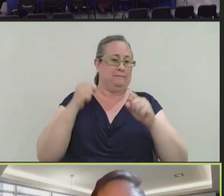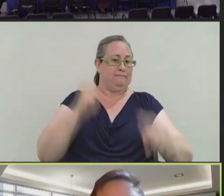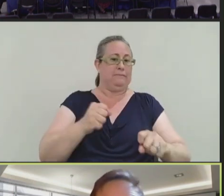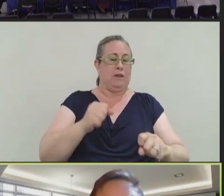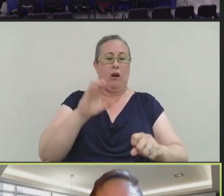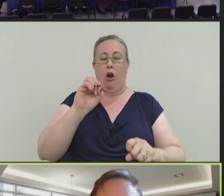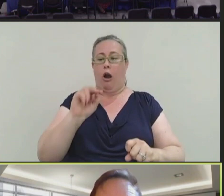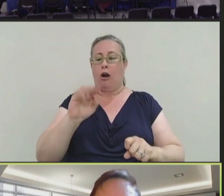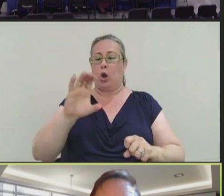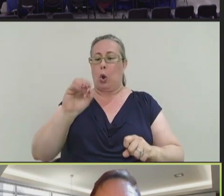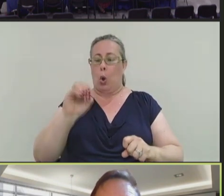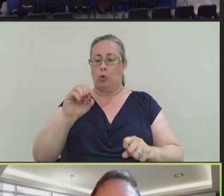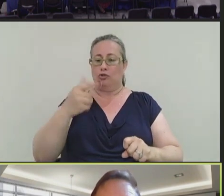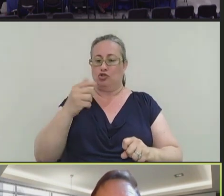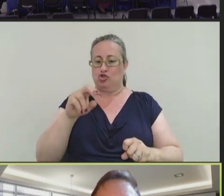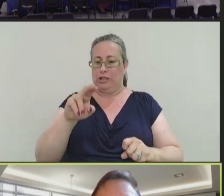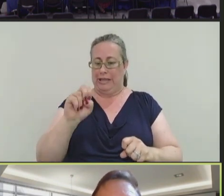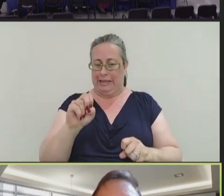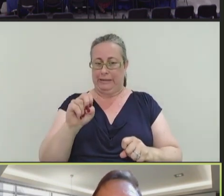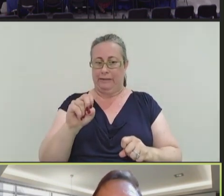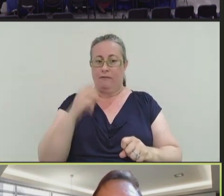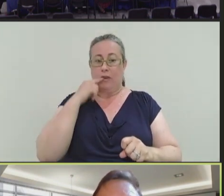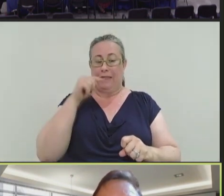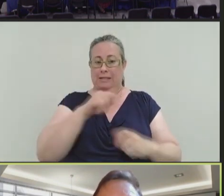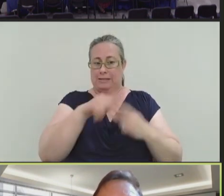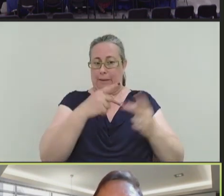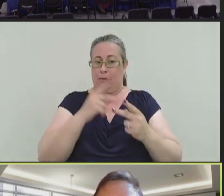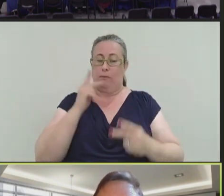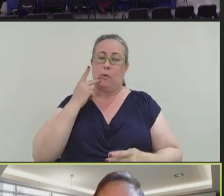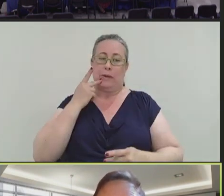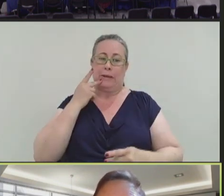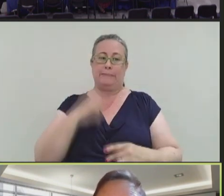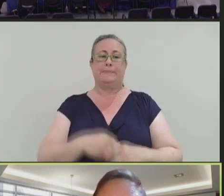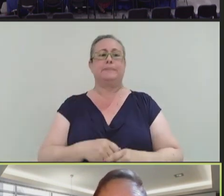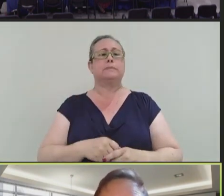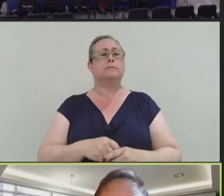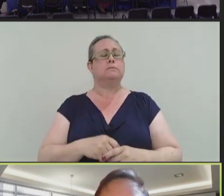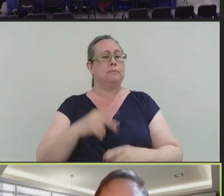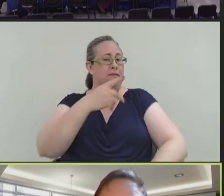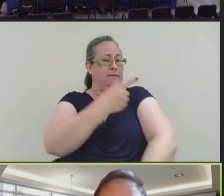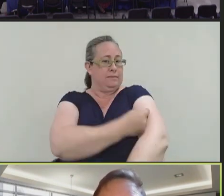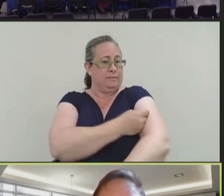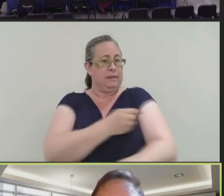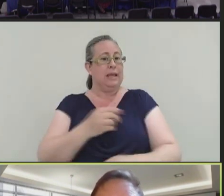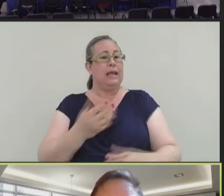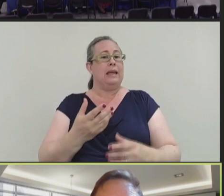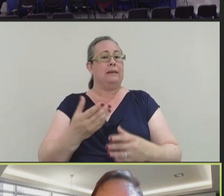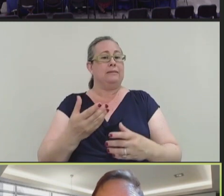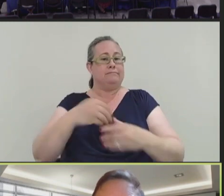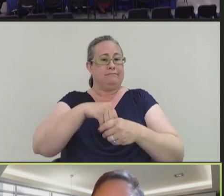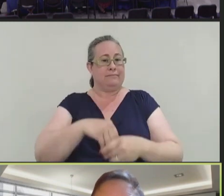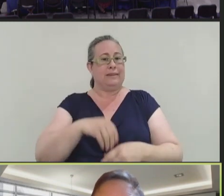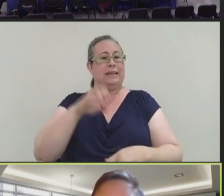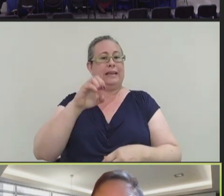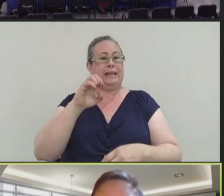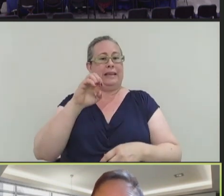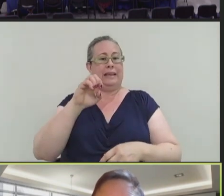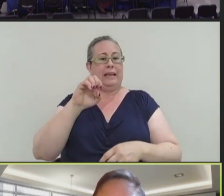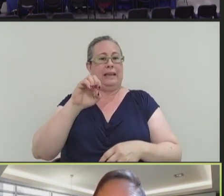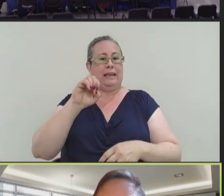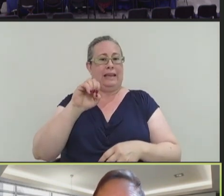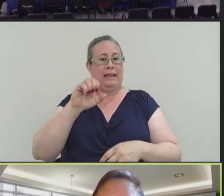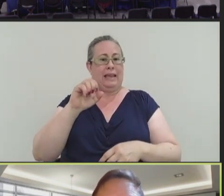particular subtype of protein. A vaccine encoding TH1 selective epitopes using the technology that